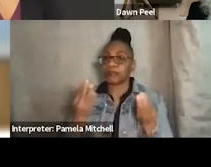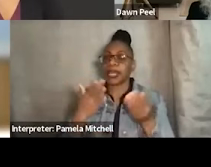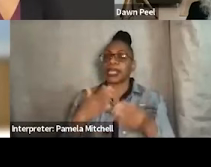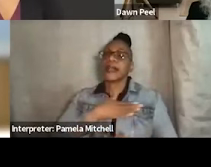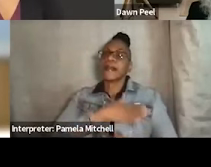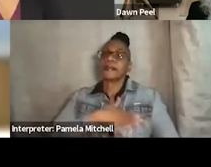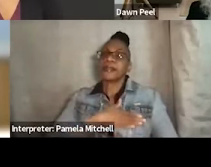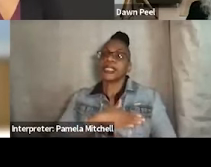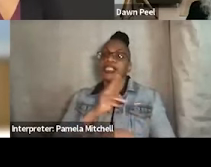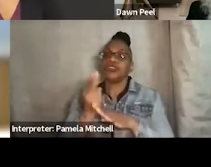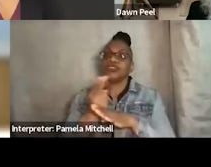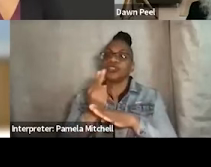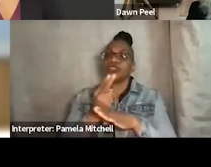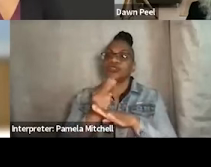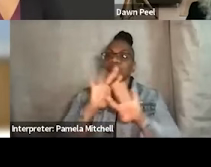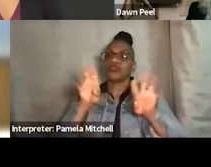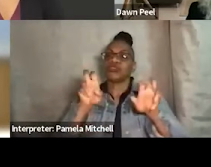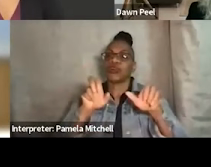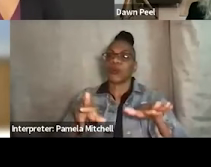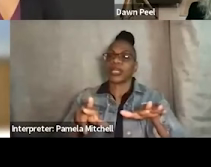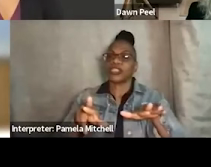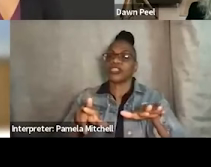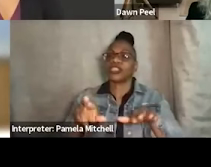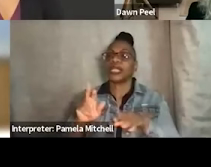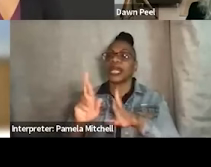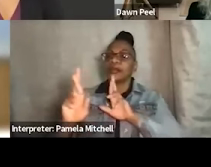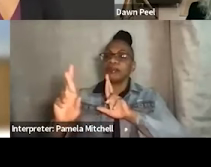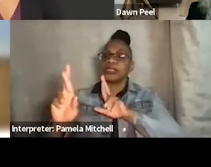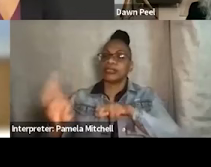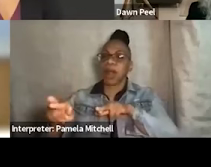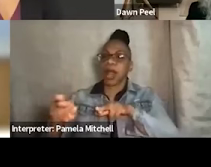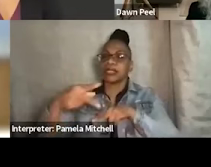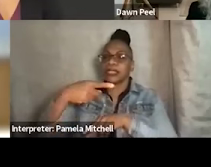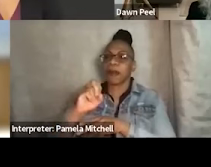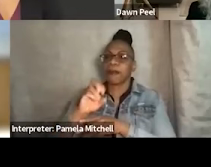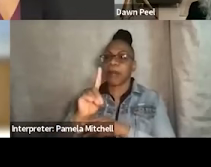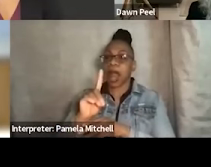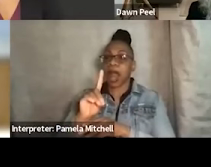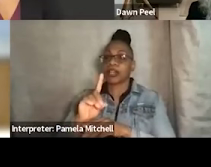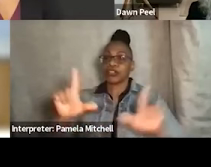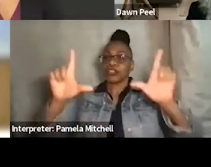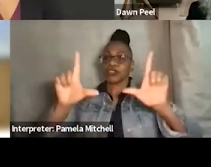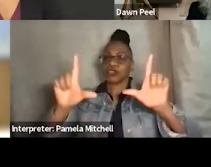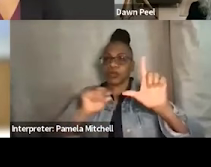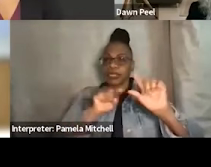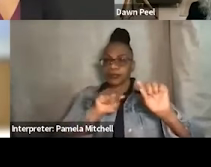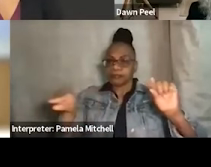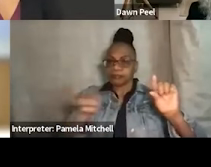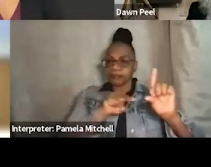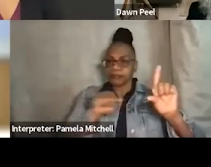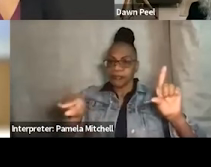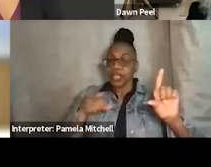which is found at the bottom of your screen. And at the conclusion of the presentations today, we have reserved some time